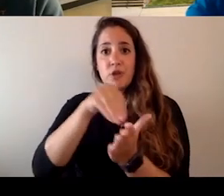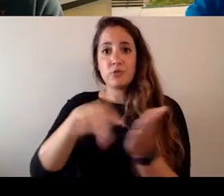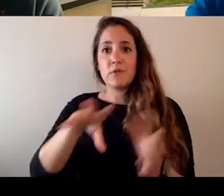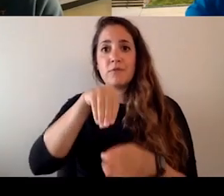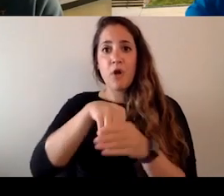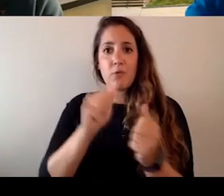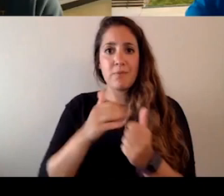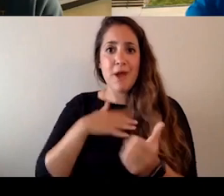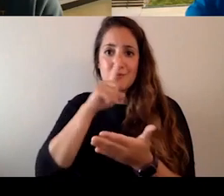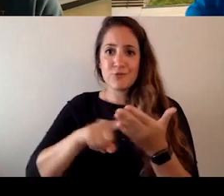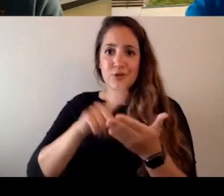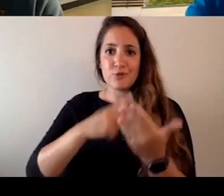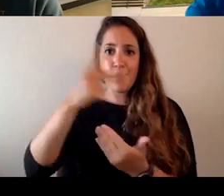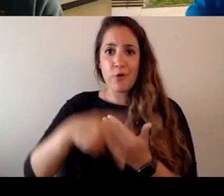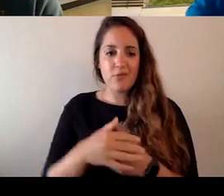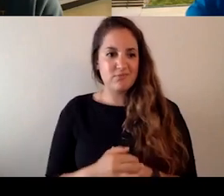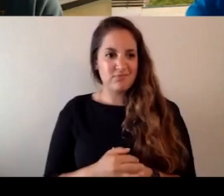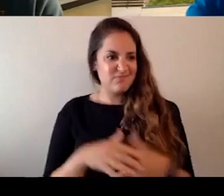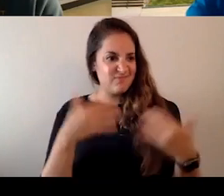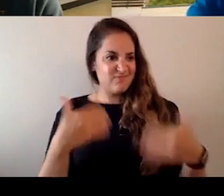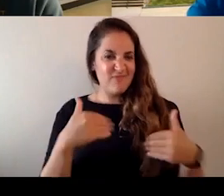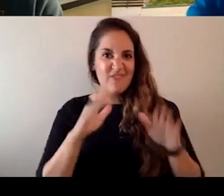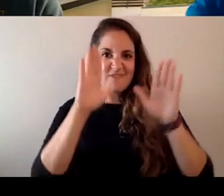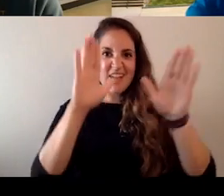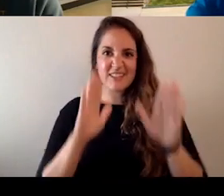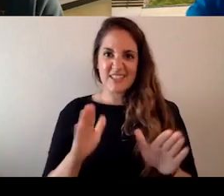Wow. Oh, fantastic. That was very informative. Thank you very much.